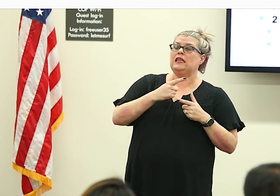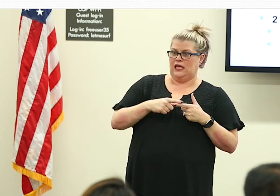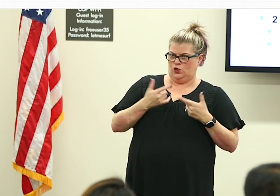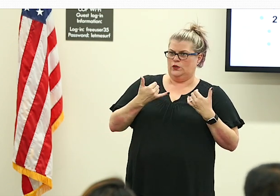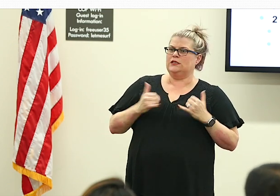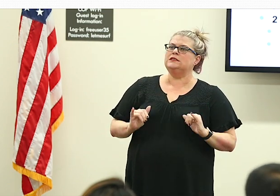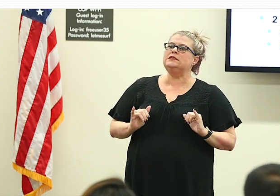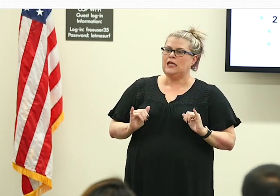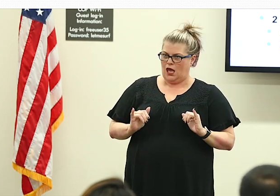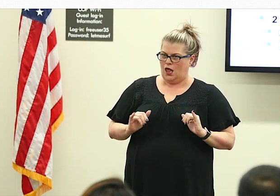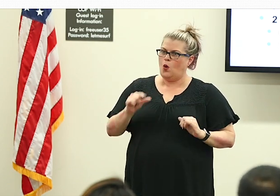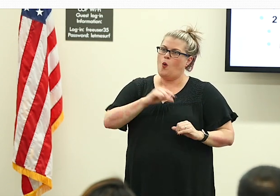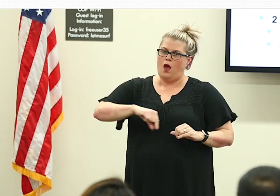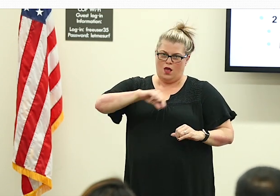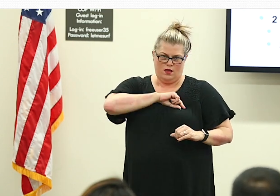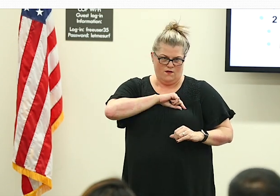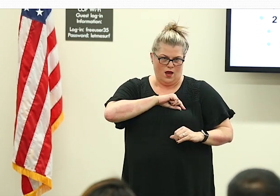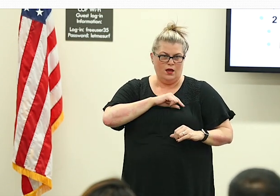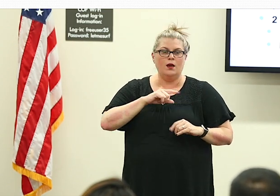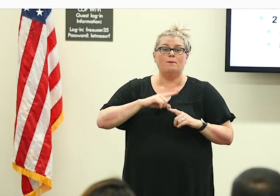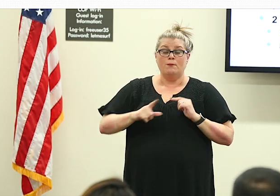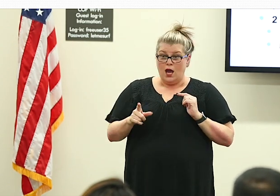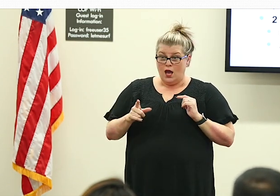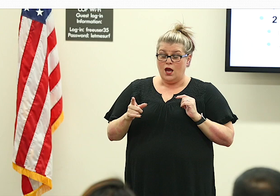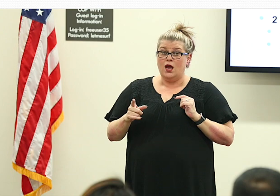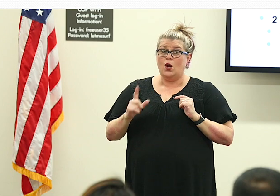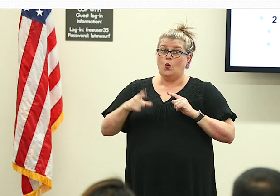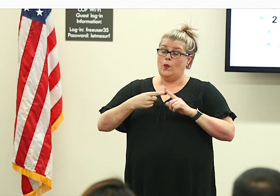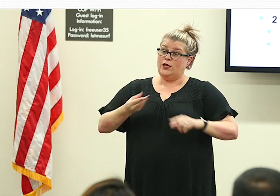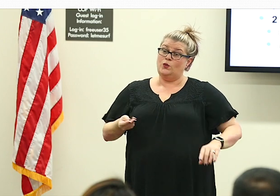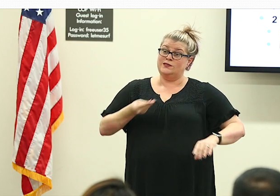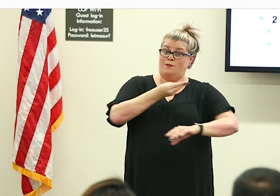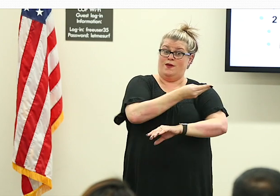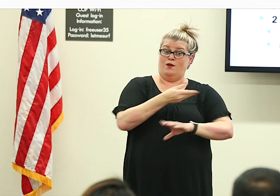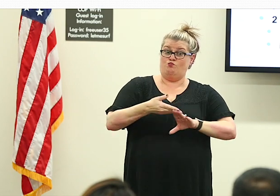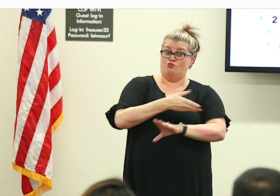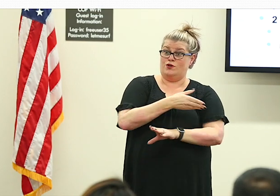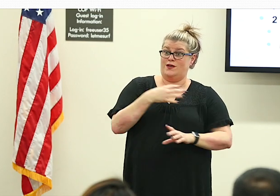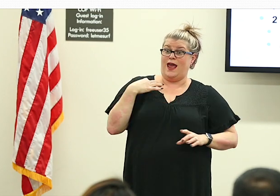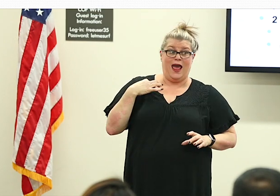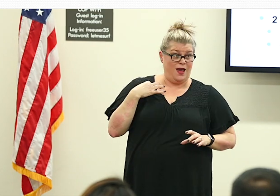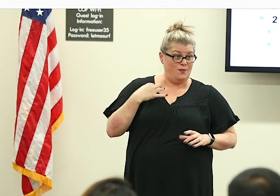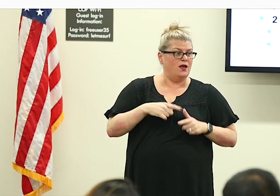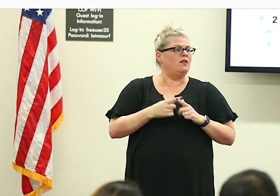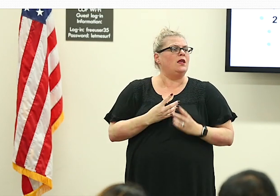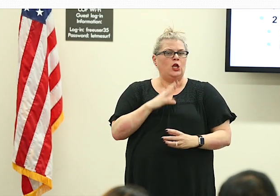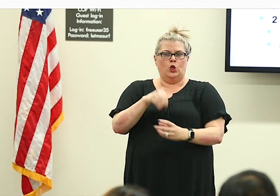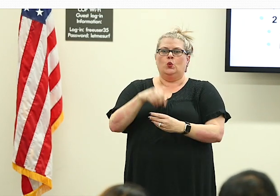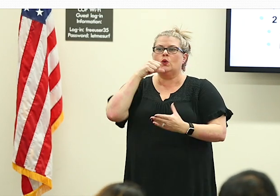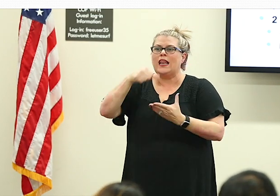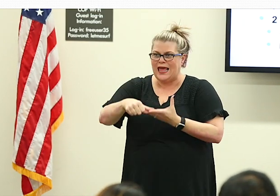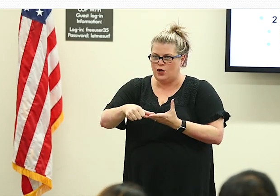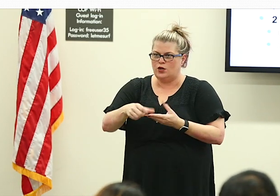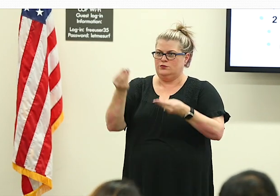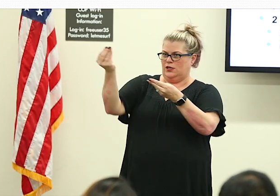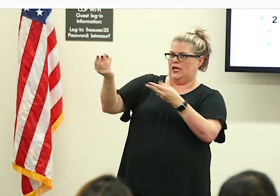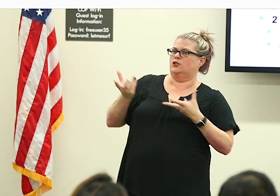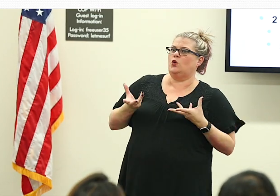I would say that what you need to do is, when you submit your pre-application, include a letter that let's us know that.